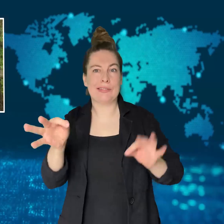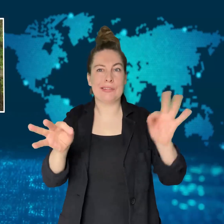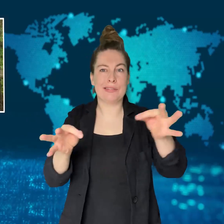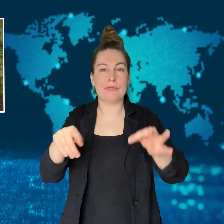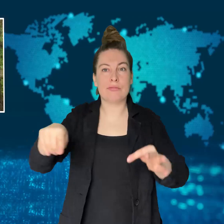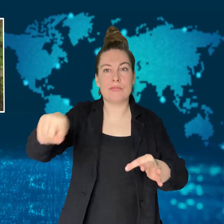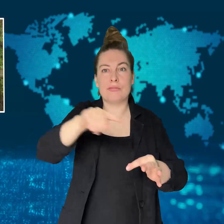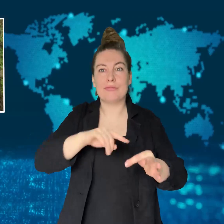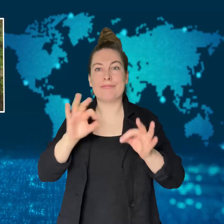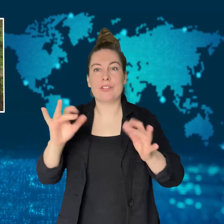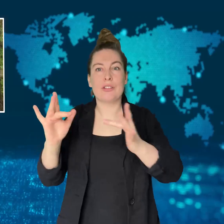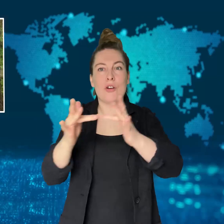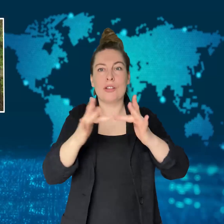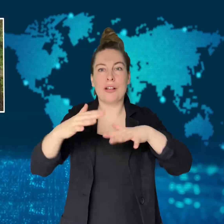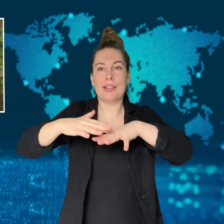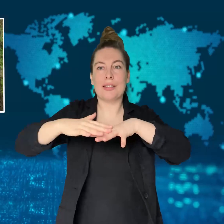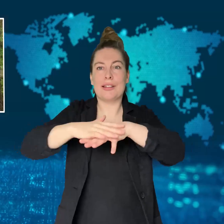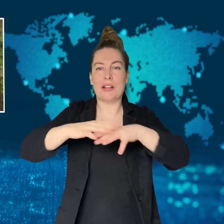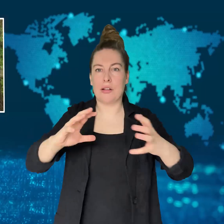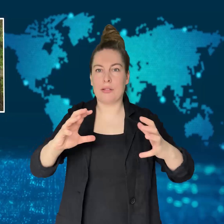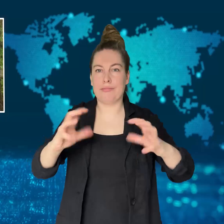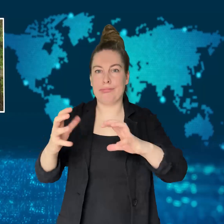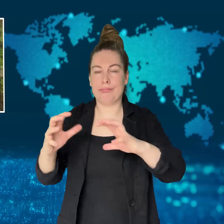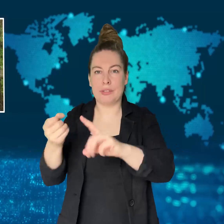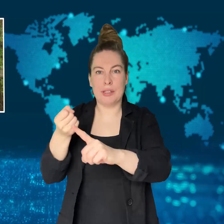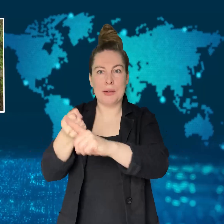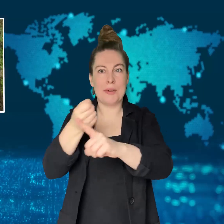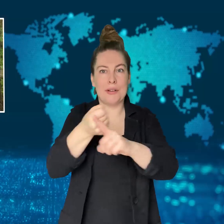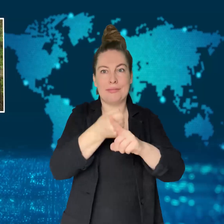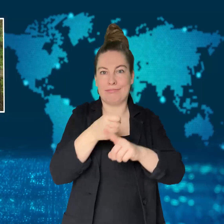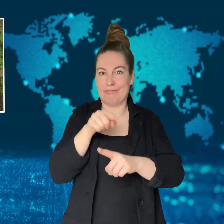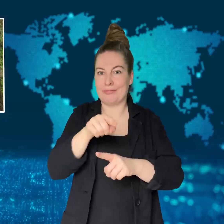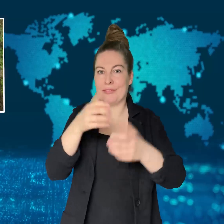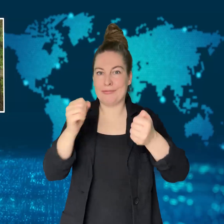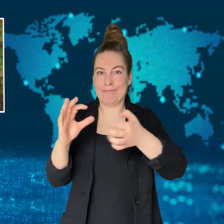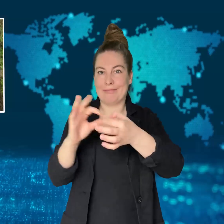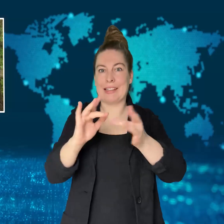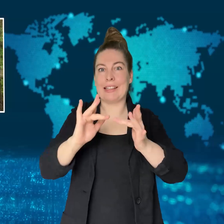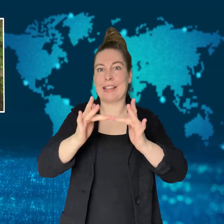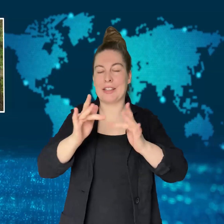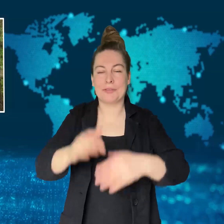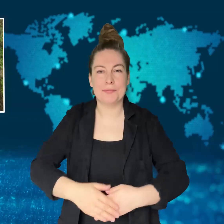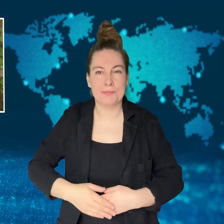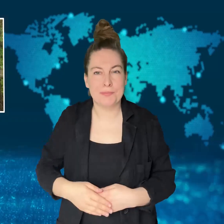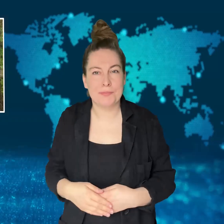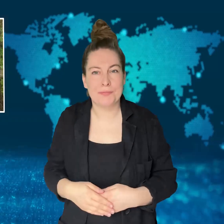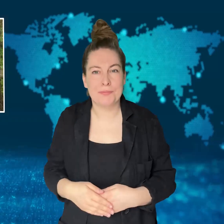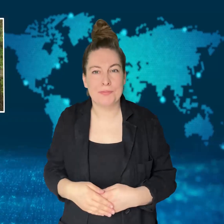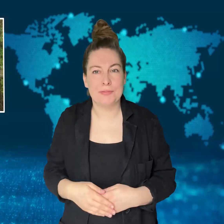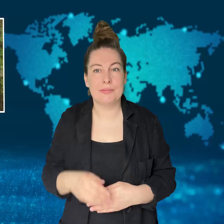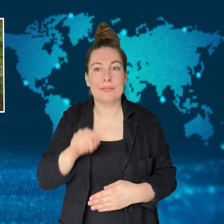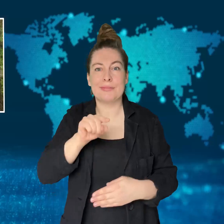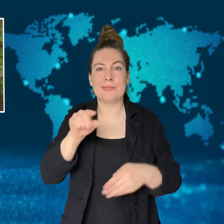has been on the table since March 11th " but it is Russia